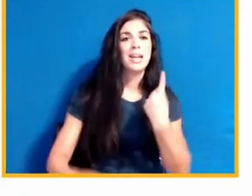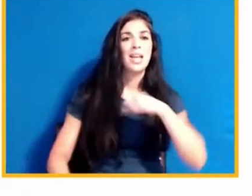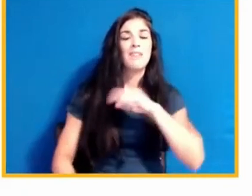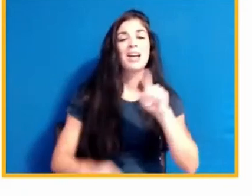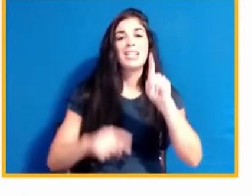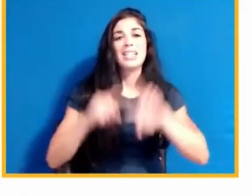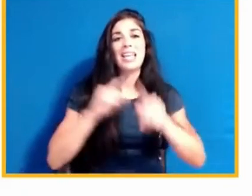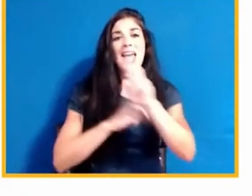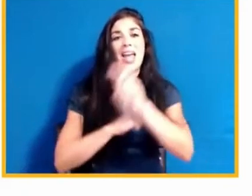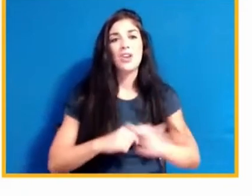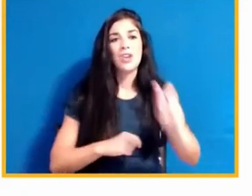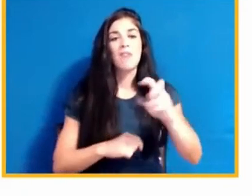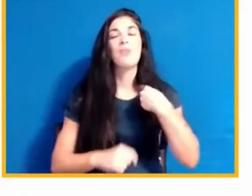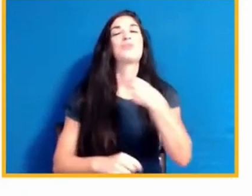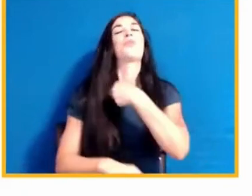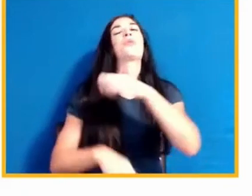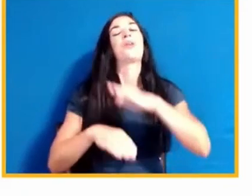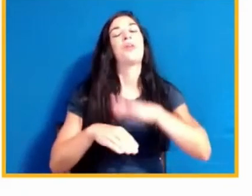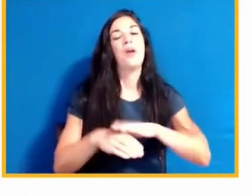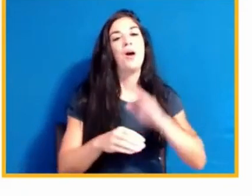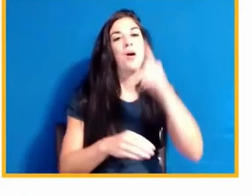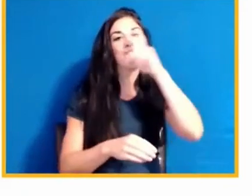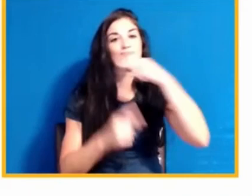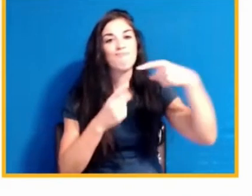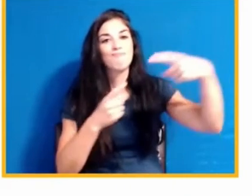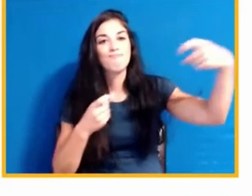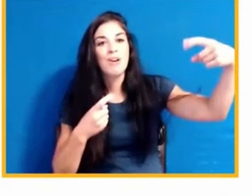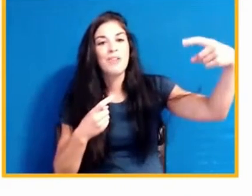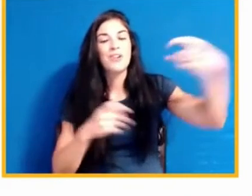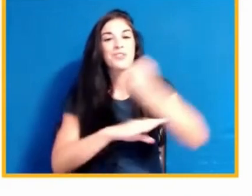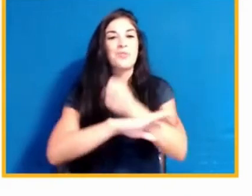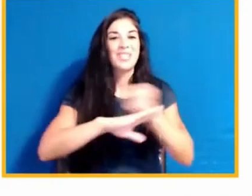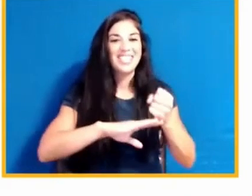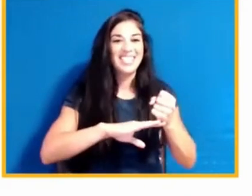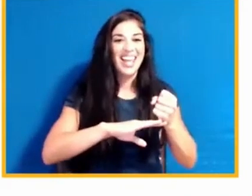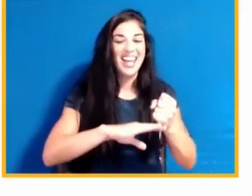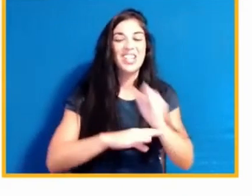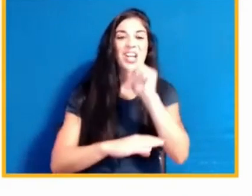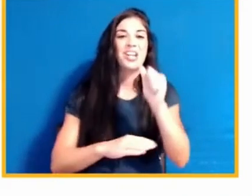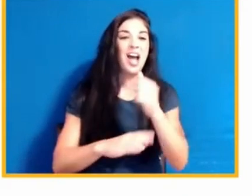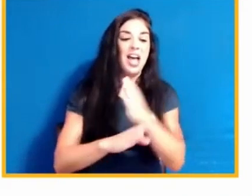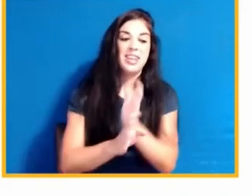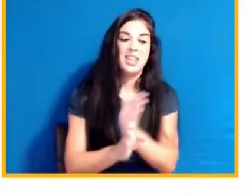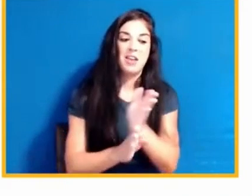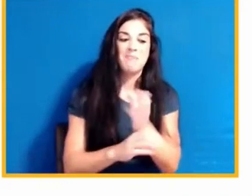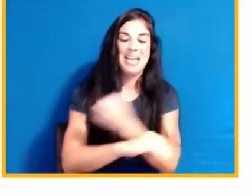stage instead of the big one for 2022, but hopefully if we're able to continue working together and staying